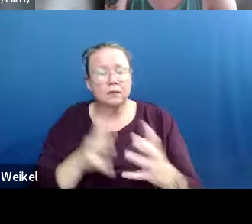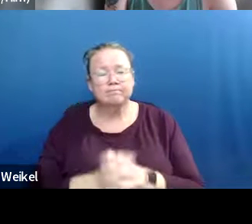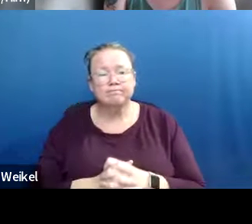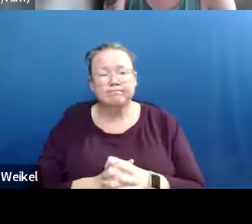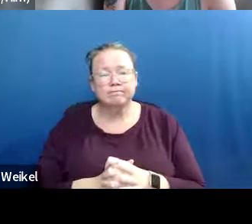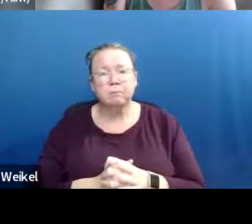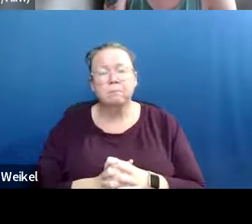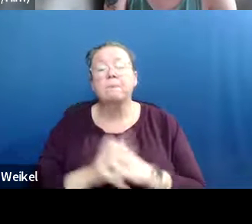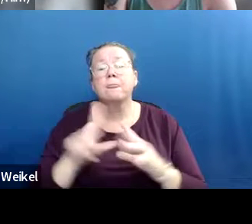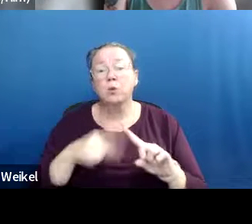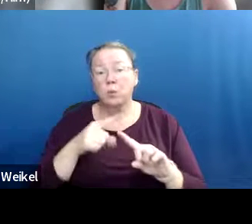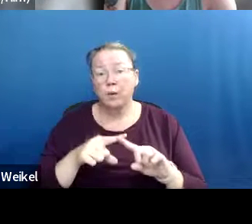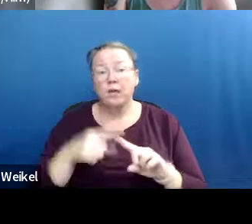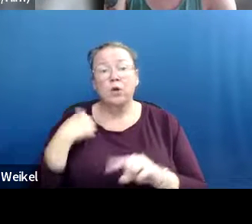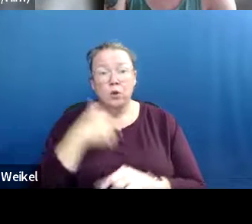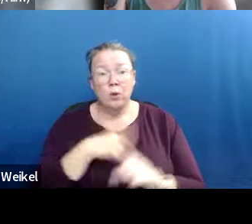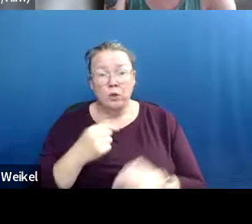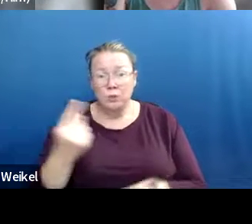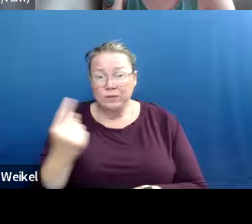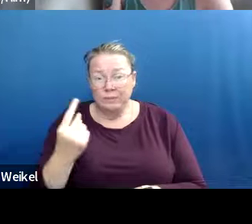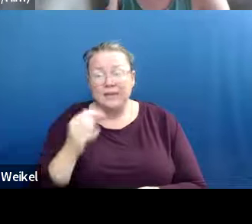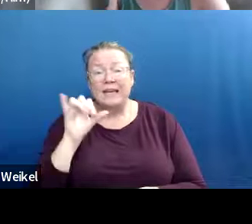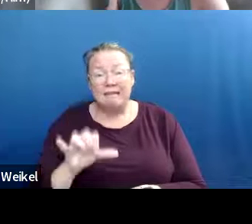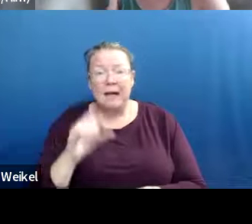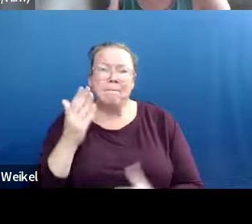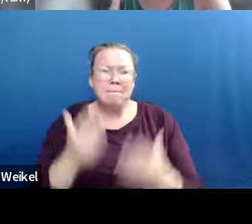Harm (He/Him): and whenever we do something that you know might involve